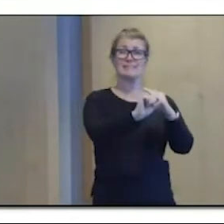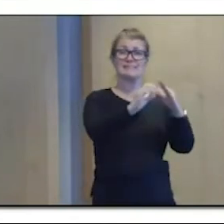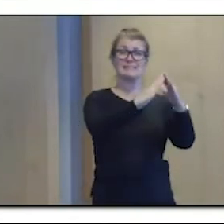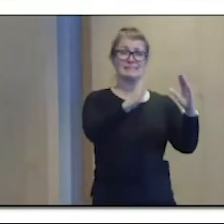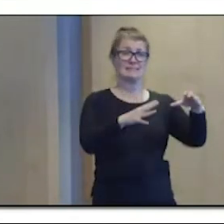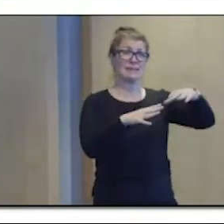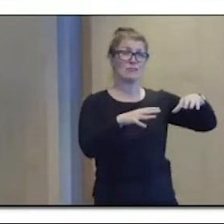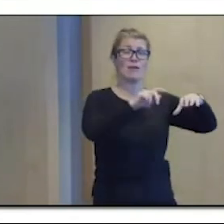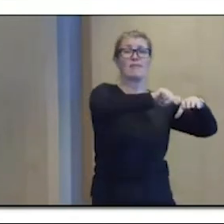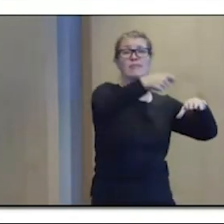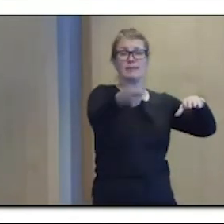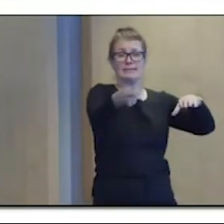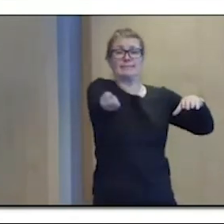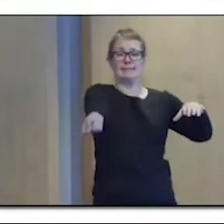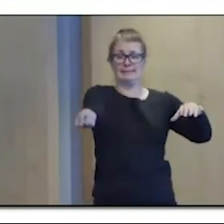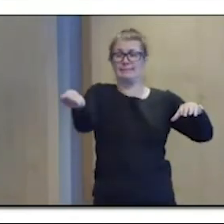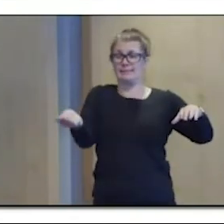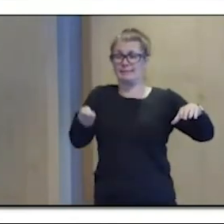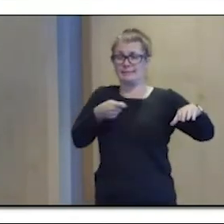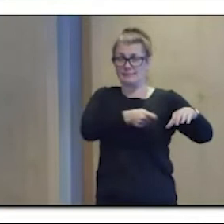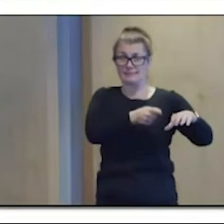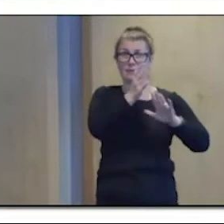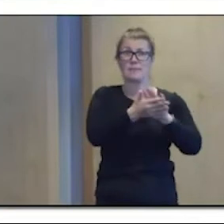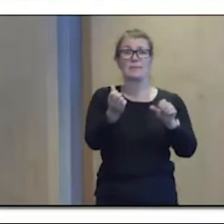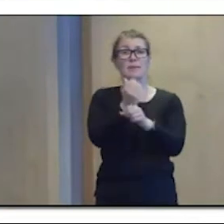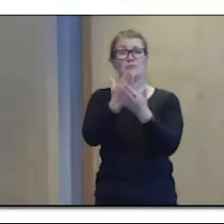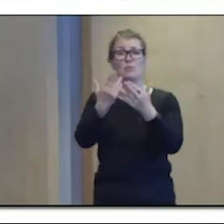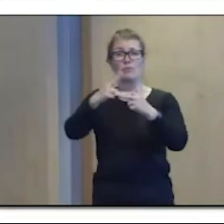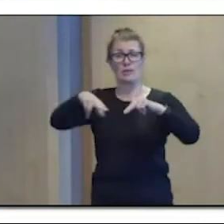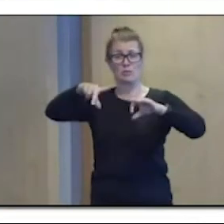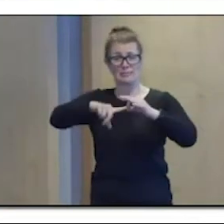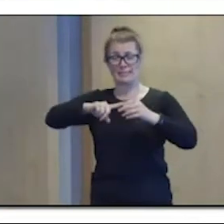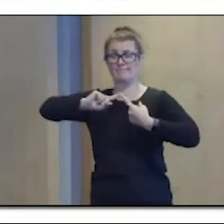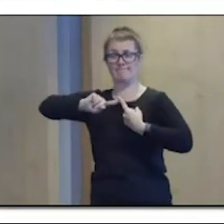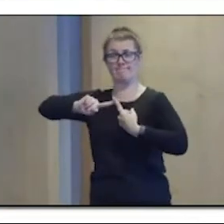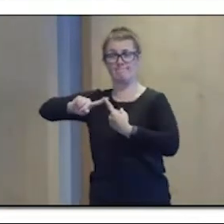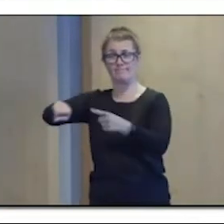hour at a time to ensure that frequency remains stable because if frequency in the whole system